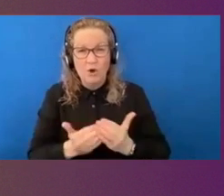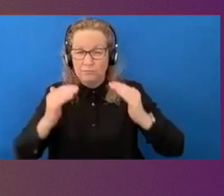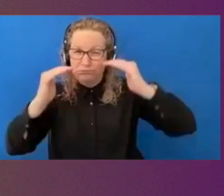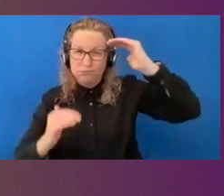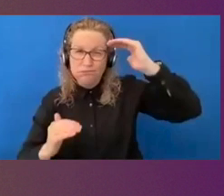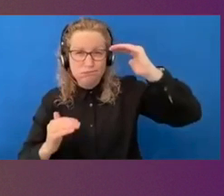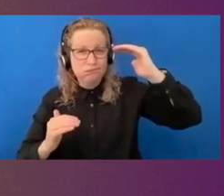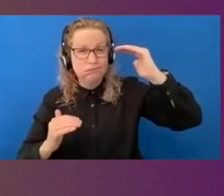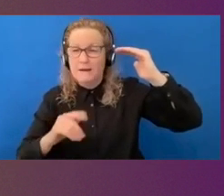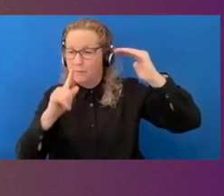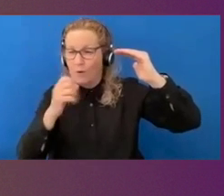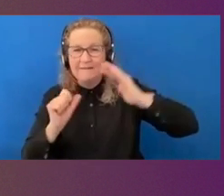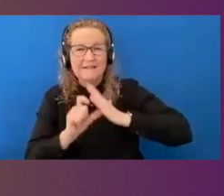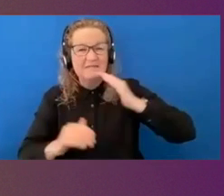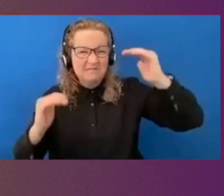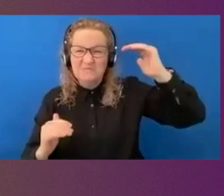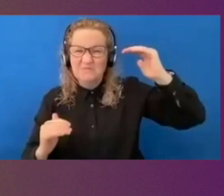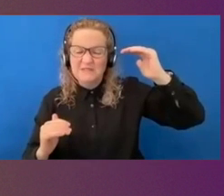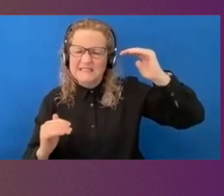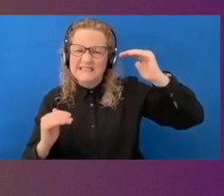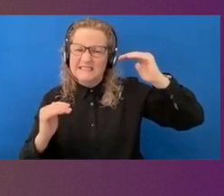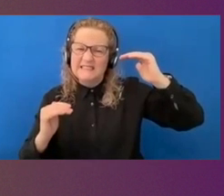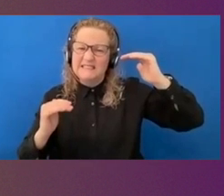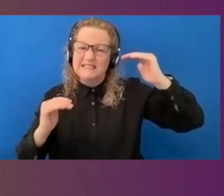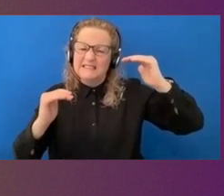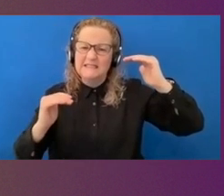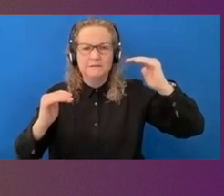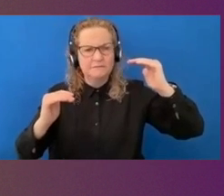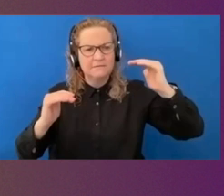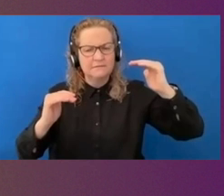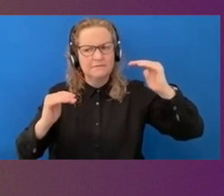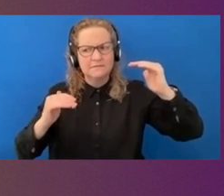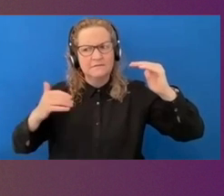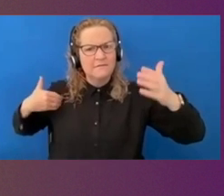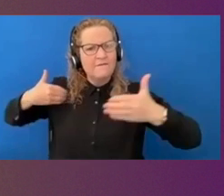paved the way for us we carry a privilege and a responsibility because of that history